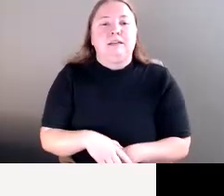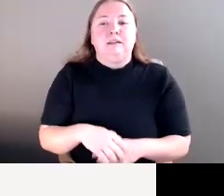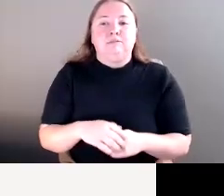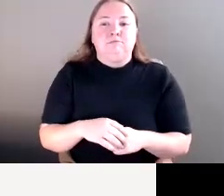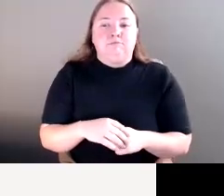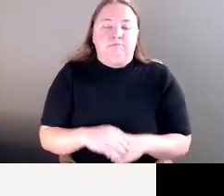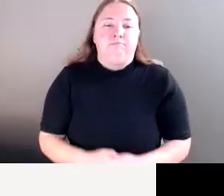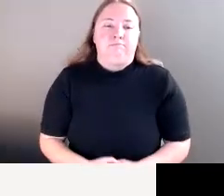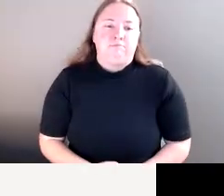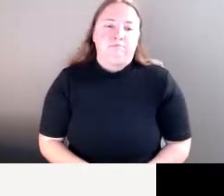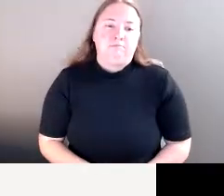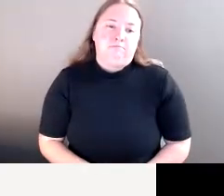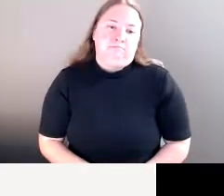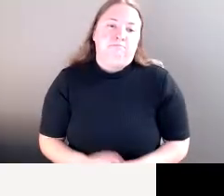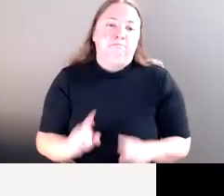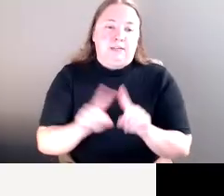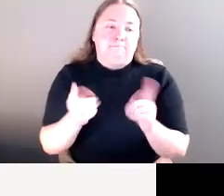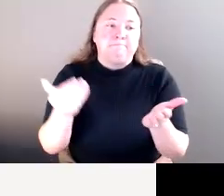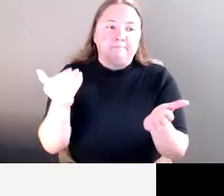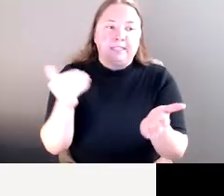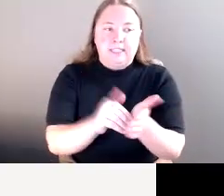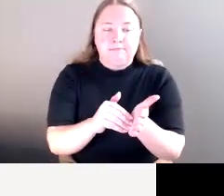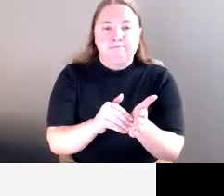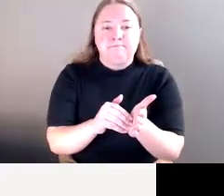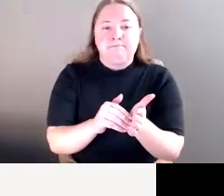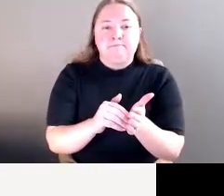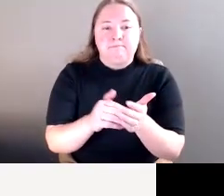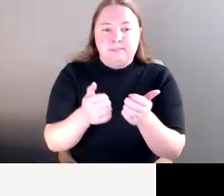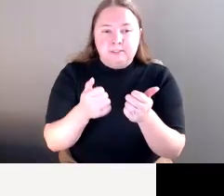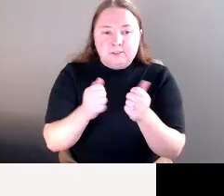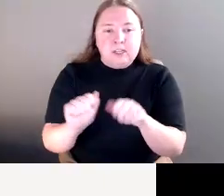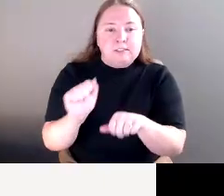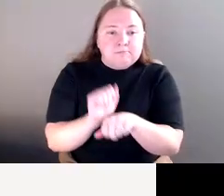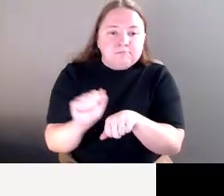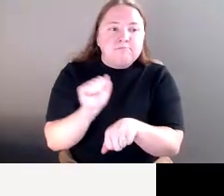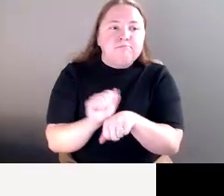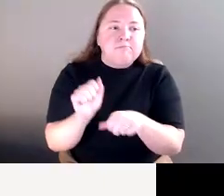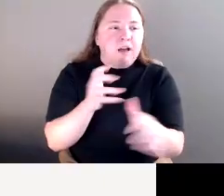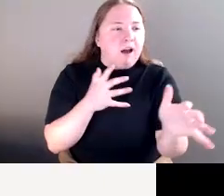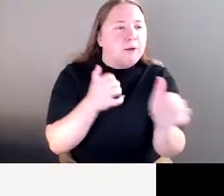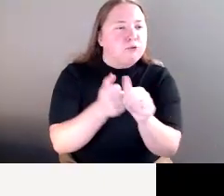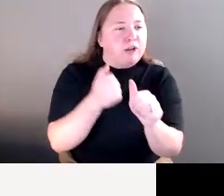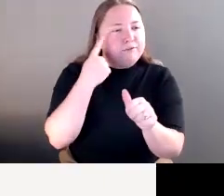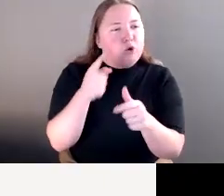But yes, again, they are working on, an upgrade to, to SpeedGrader here.